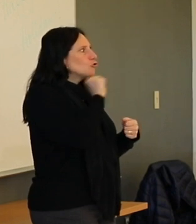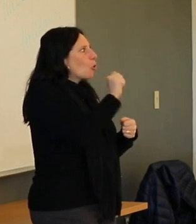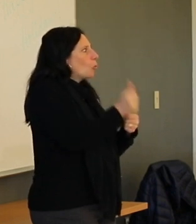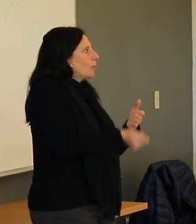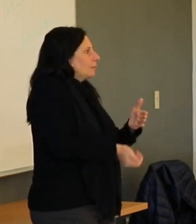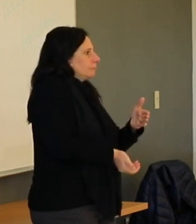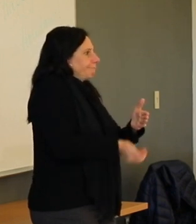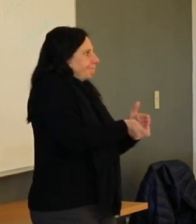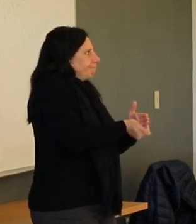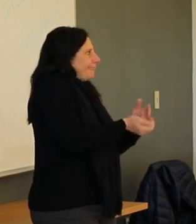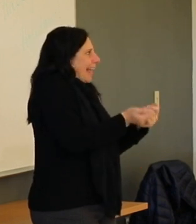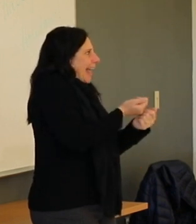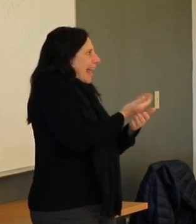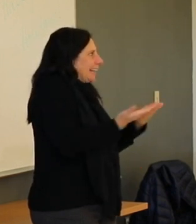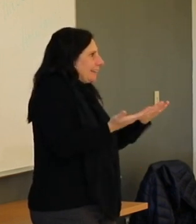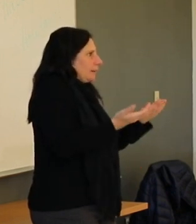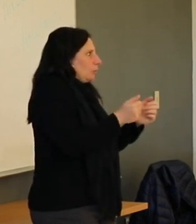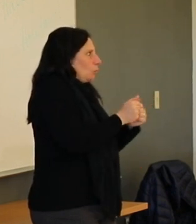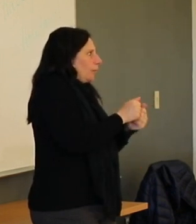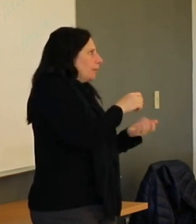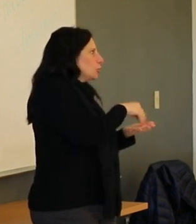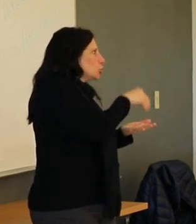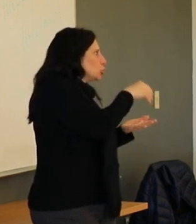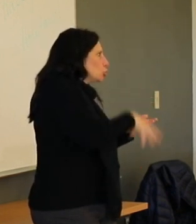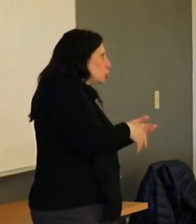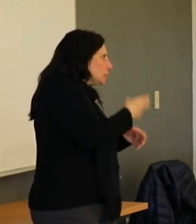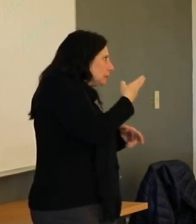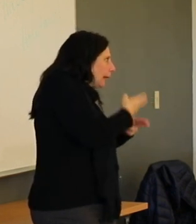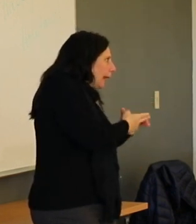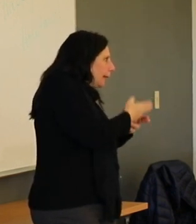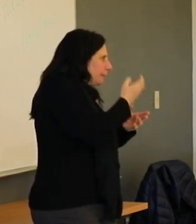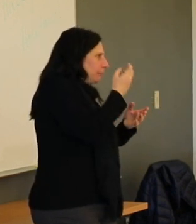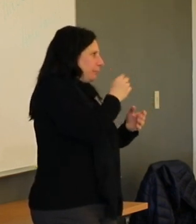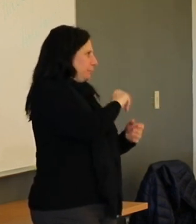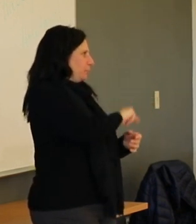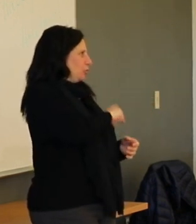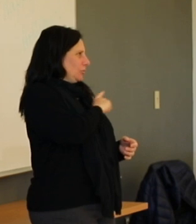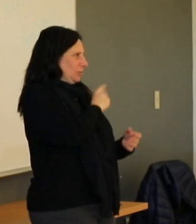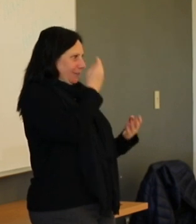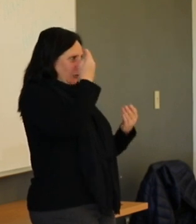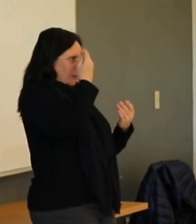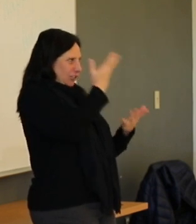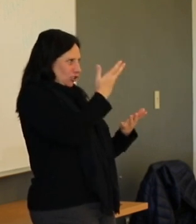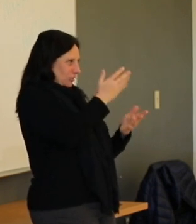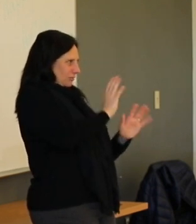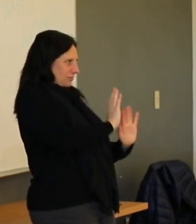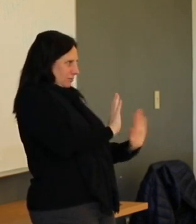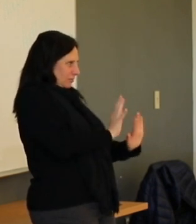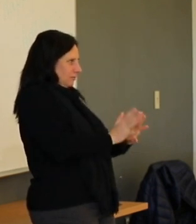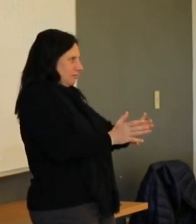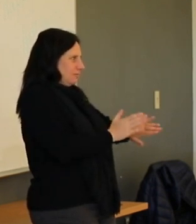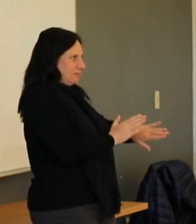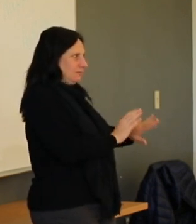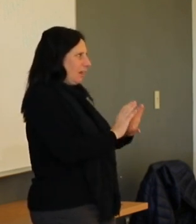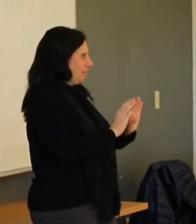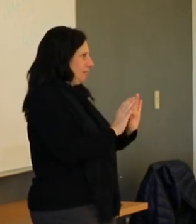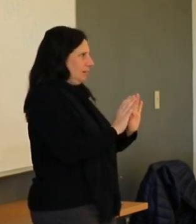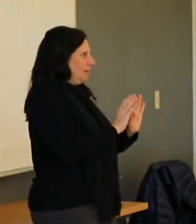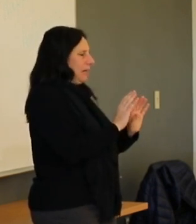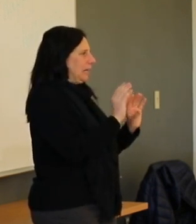So no personal information. Everything should be aggregate. There should be no names, nothing that would ever link back to a student.